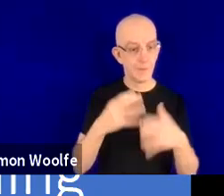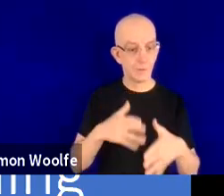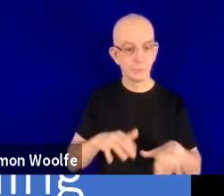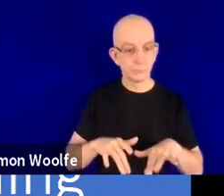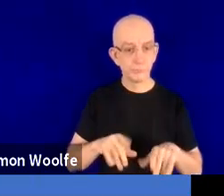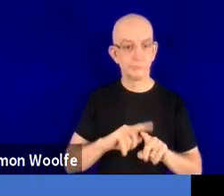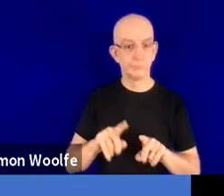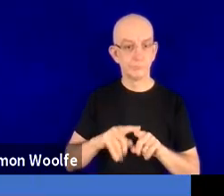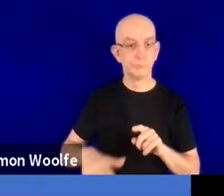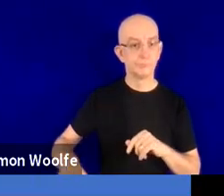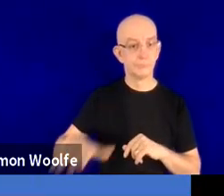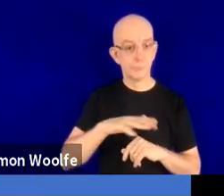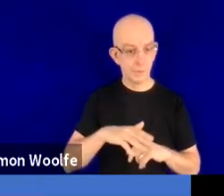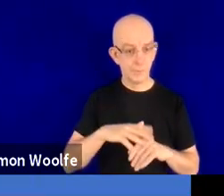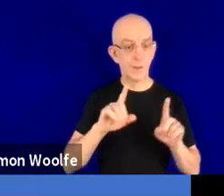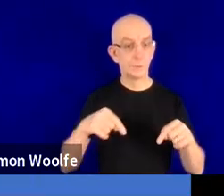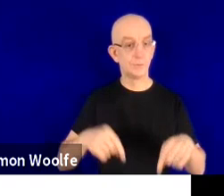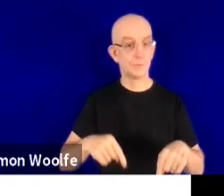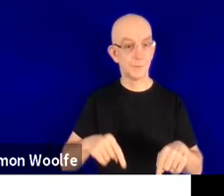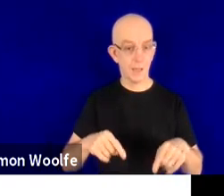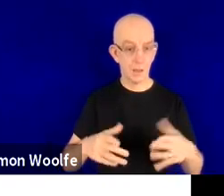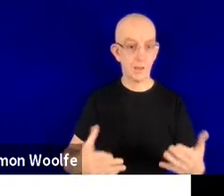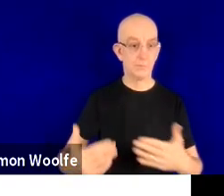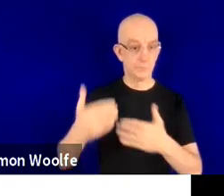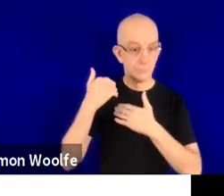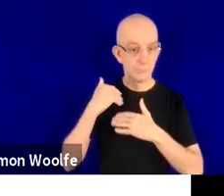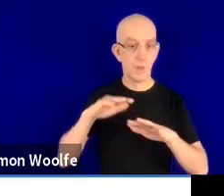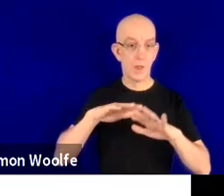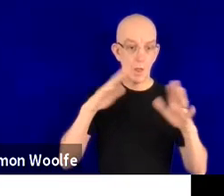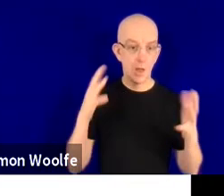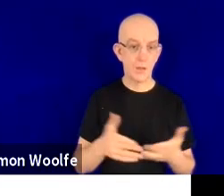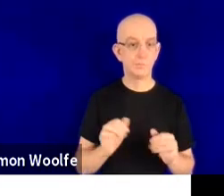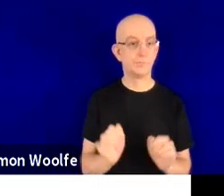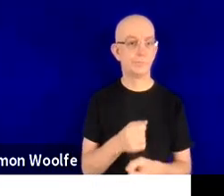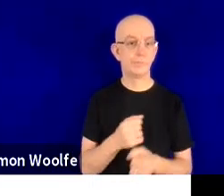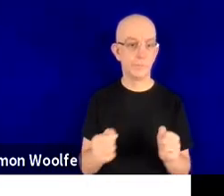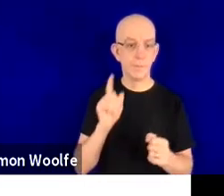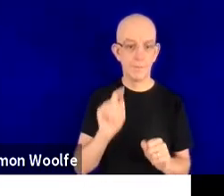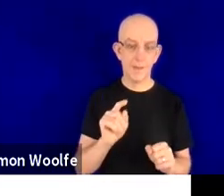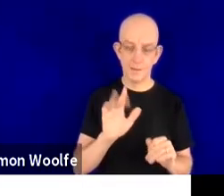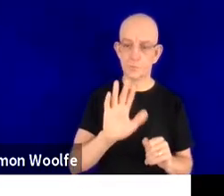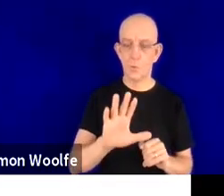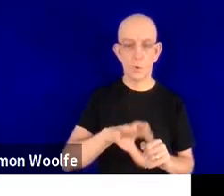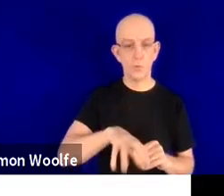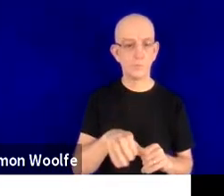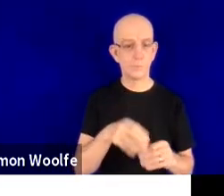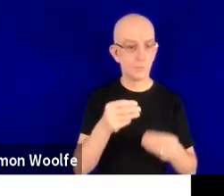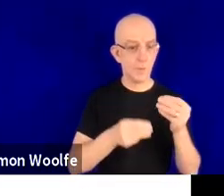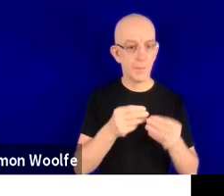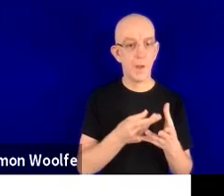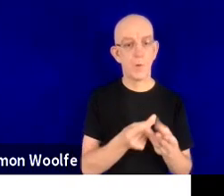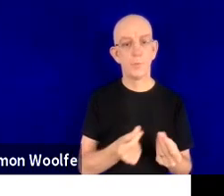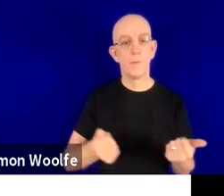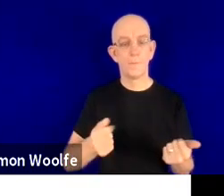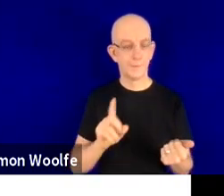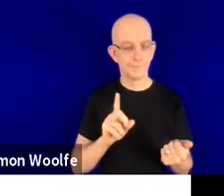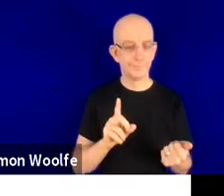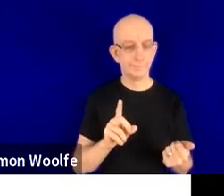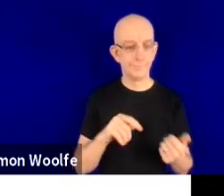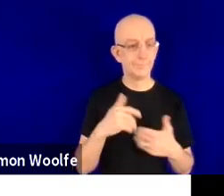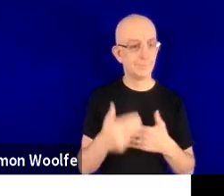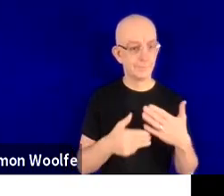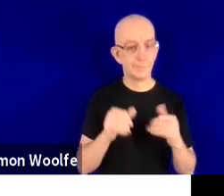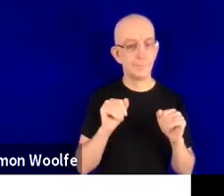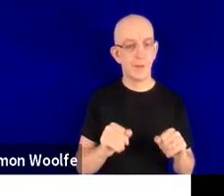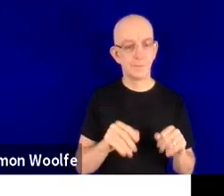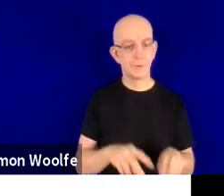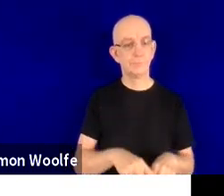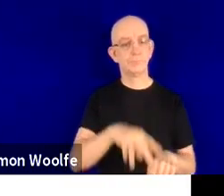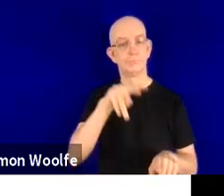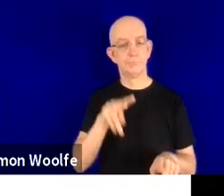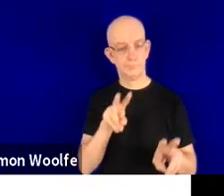What you need to do is really to look at what are the challenges today in your country with regards to disability assessment